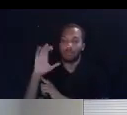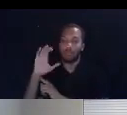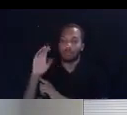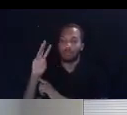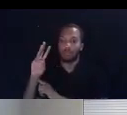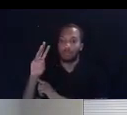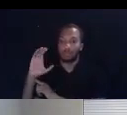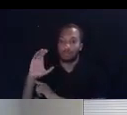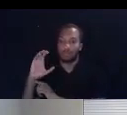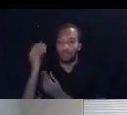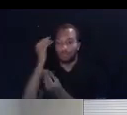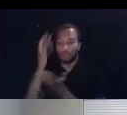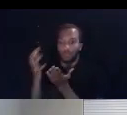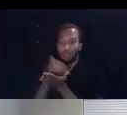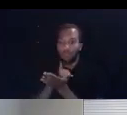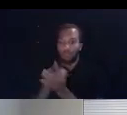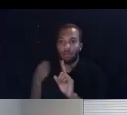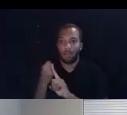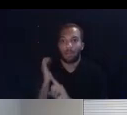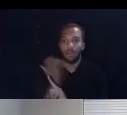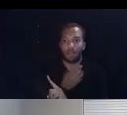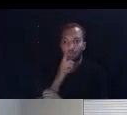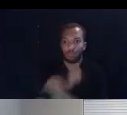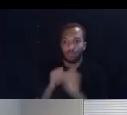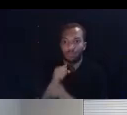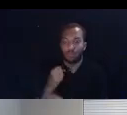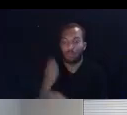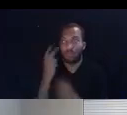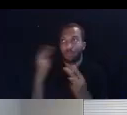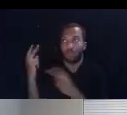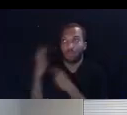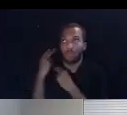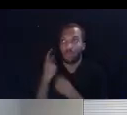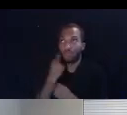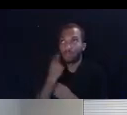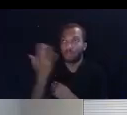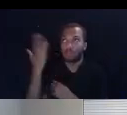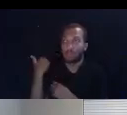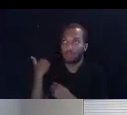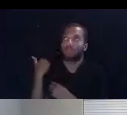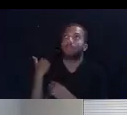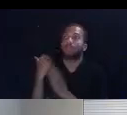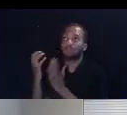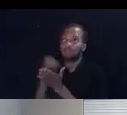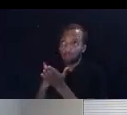I would say looking back to the last, the 2019 CHNA and how that informed our 2020/2023 CHIP,